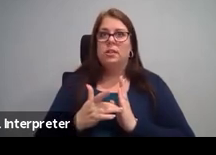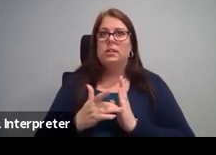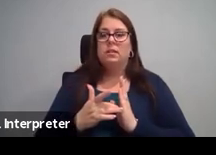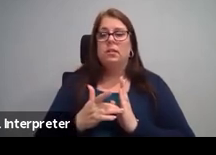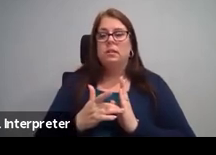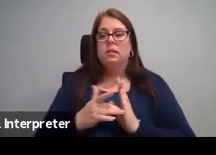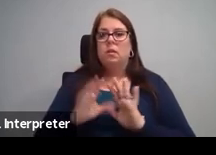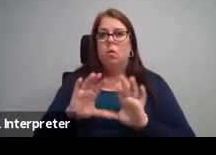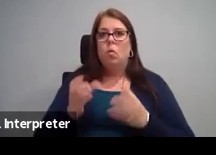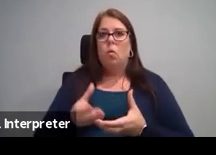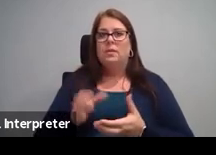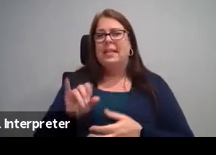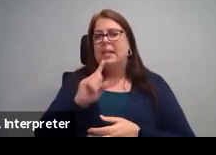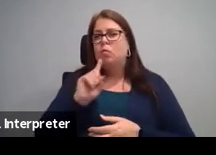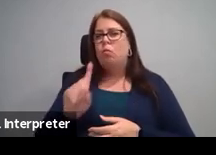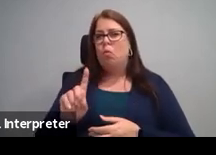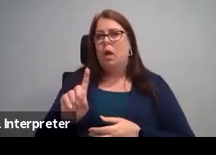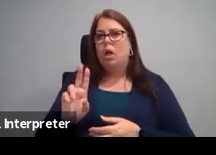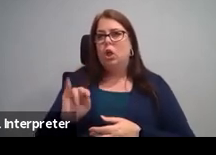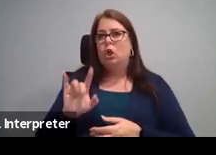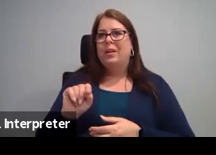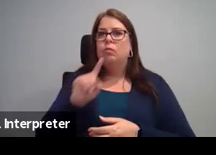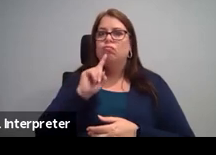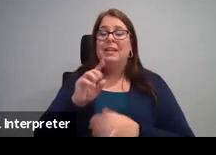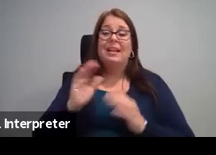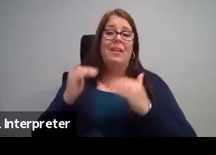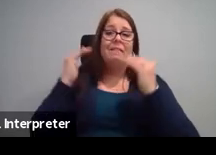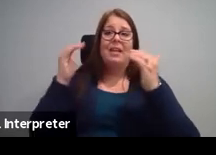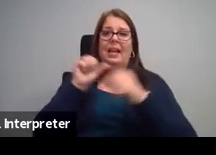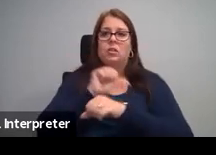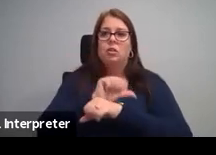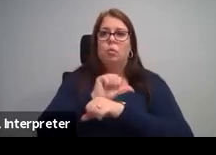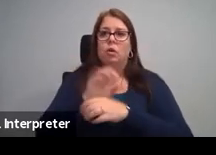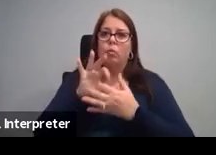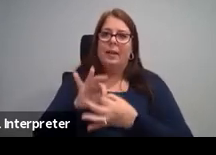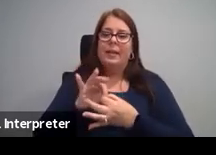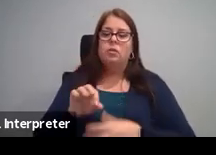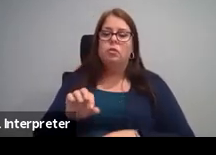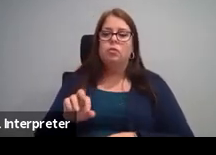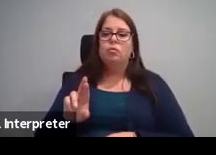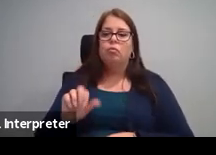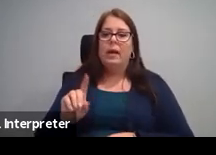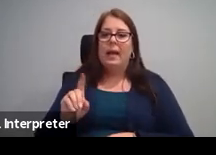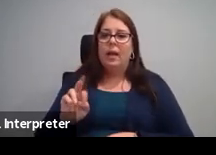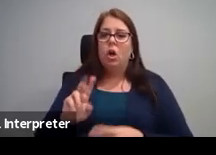Laurie Arnold: Does a lot of really advanced work with radar and lidar and hyper Sonics and cyber security and some really advanced things